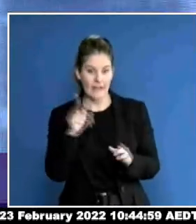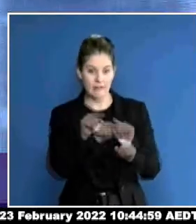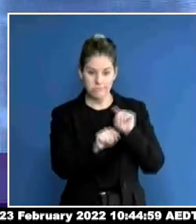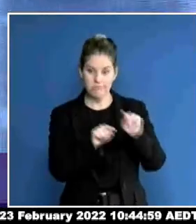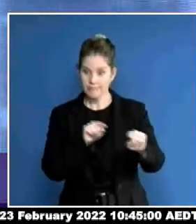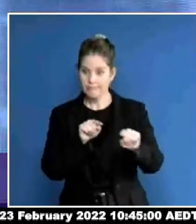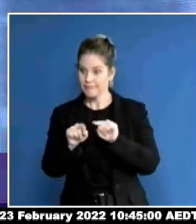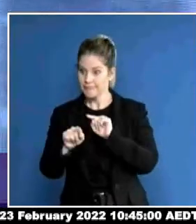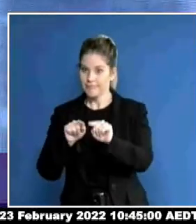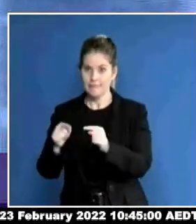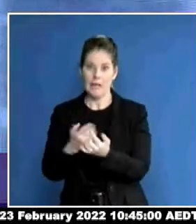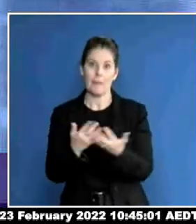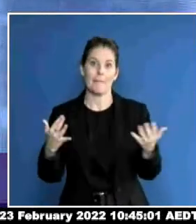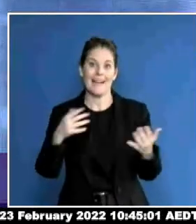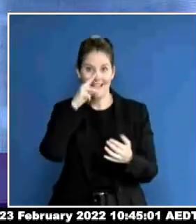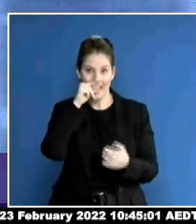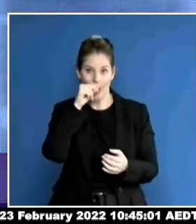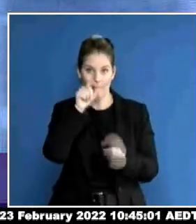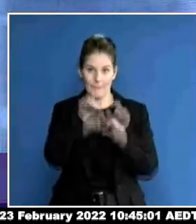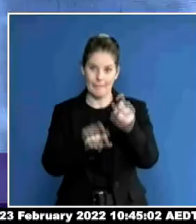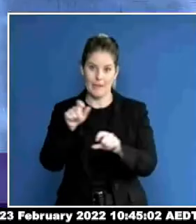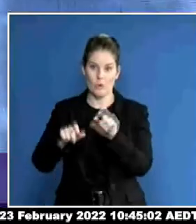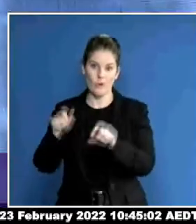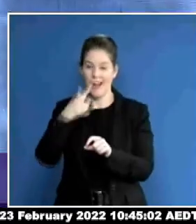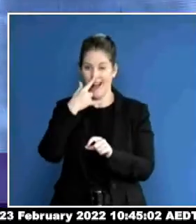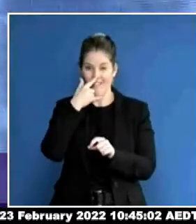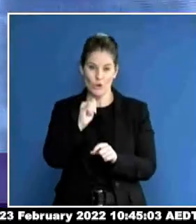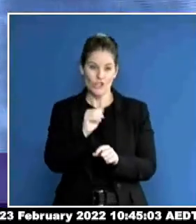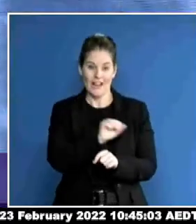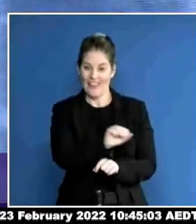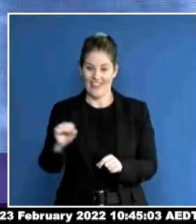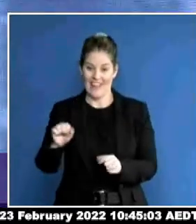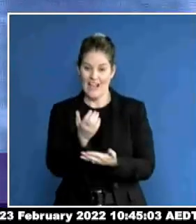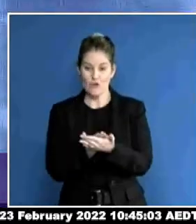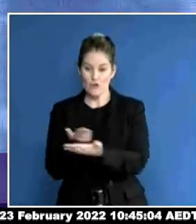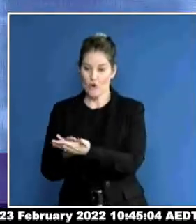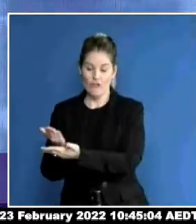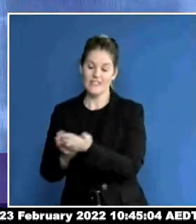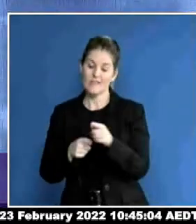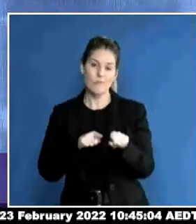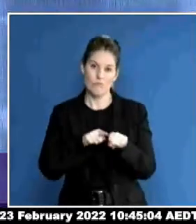been negative. However, they have also detailed some positive examples and